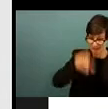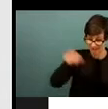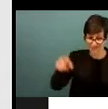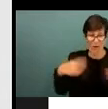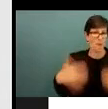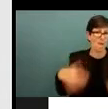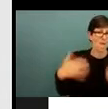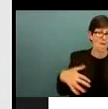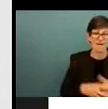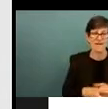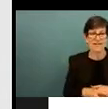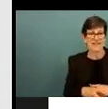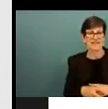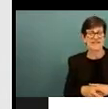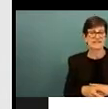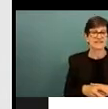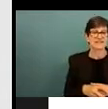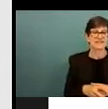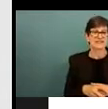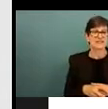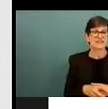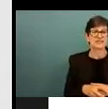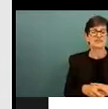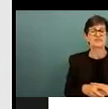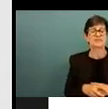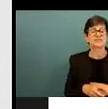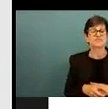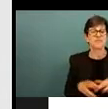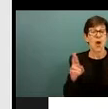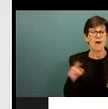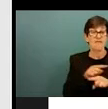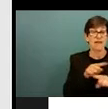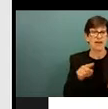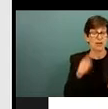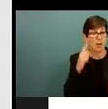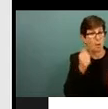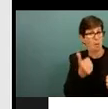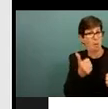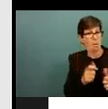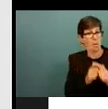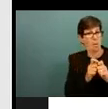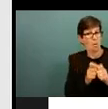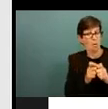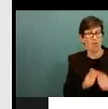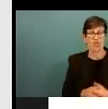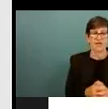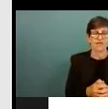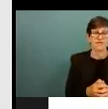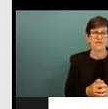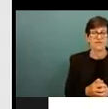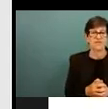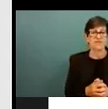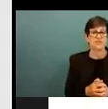So we hope that you find those as useful as we do. Let me just go back a little bit to